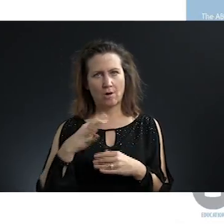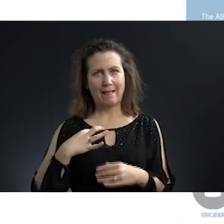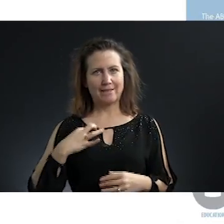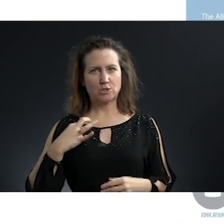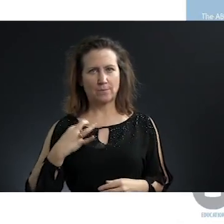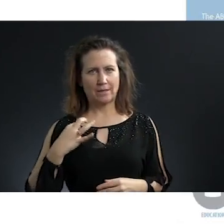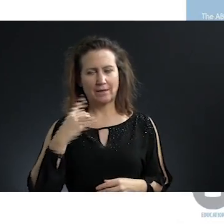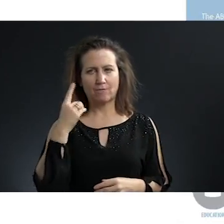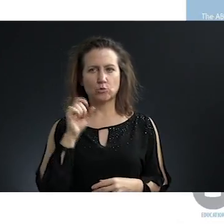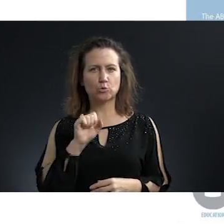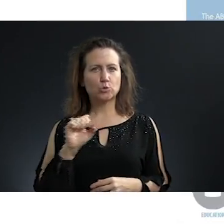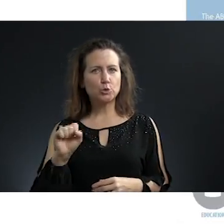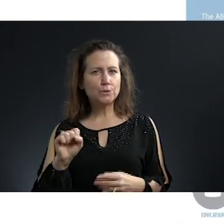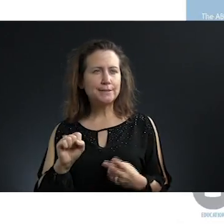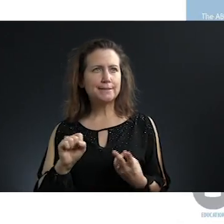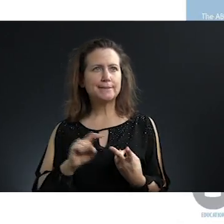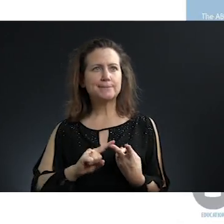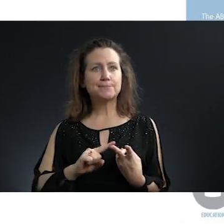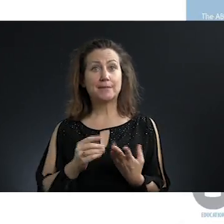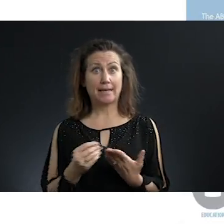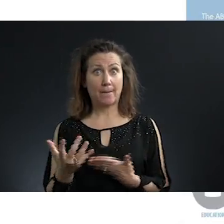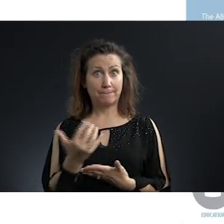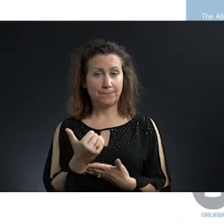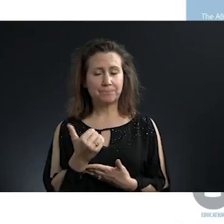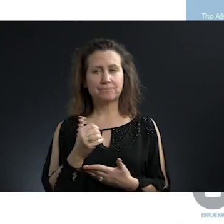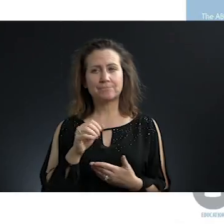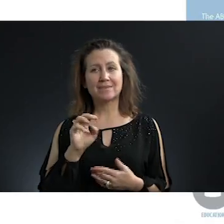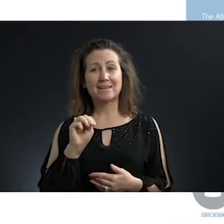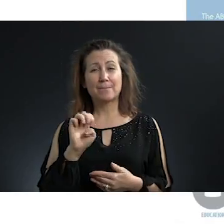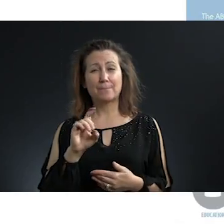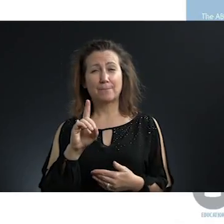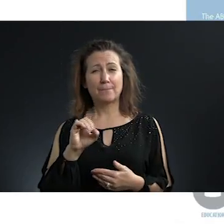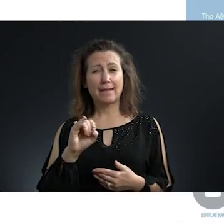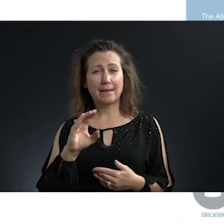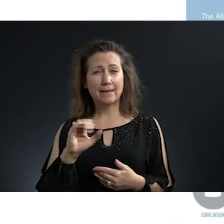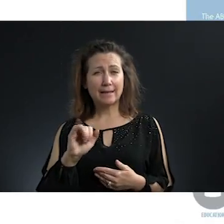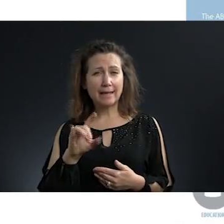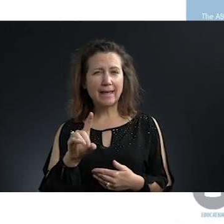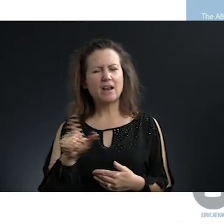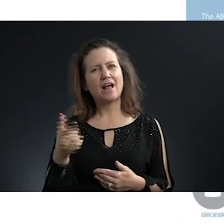Social Security Income medicaid and other federal Means-tested benefits